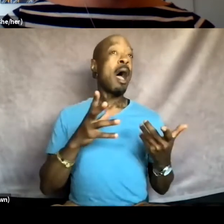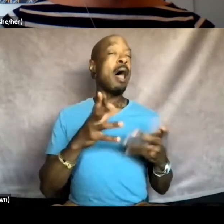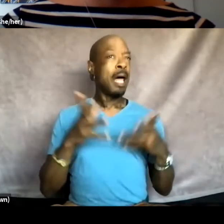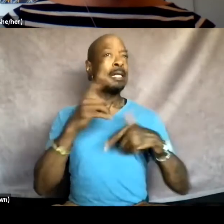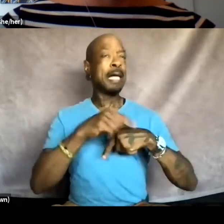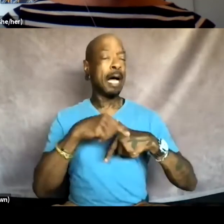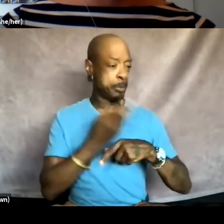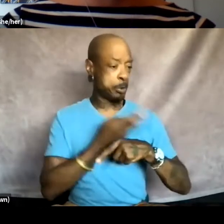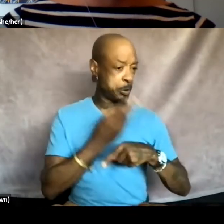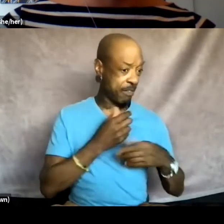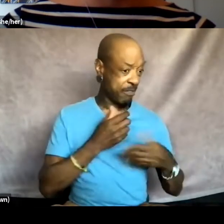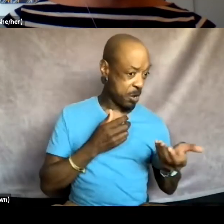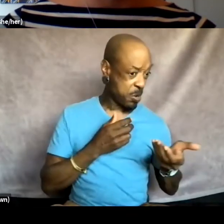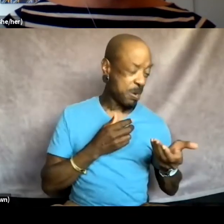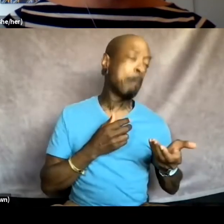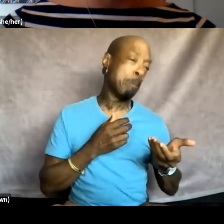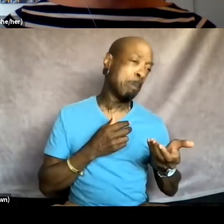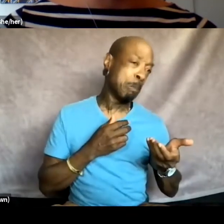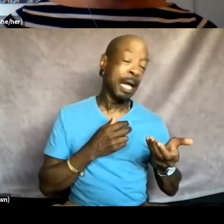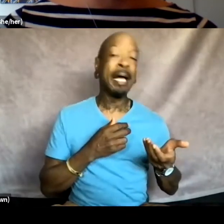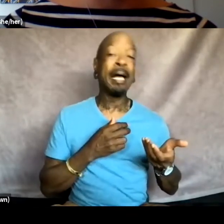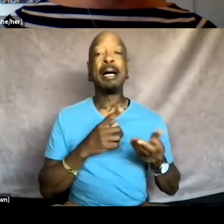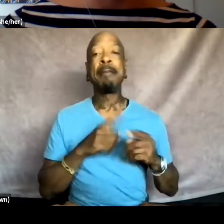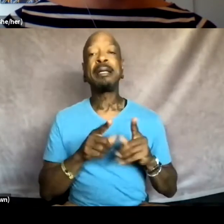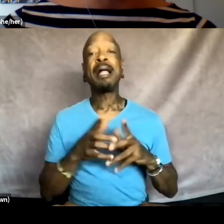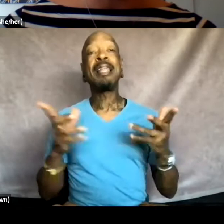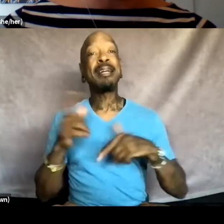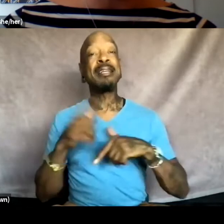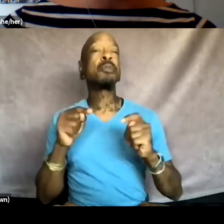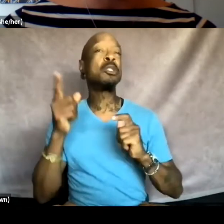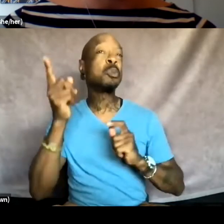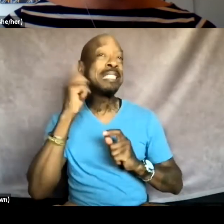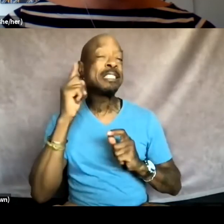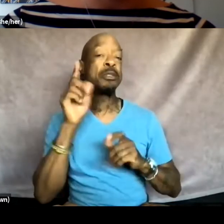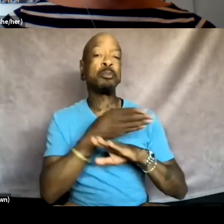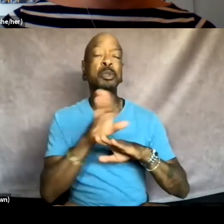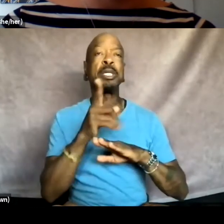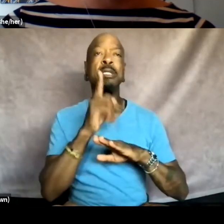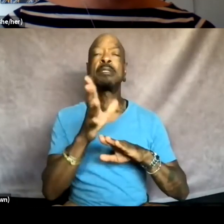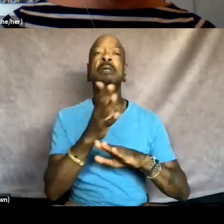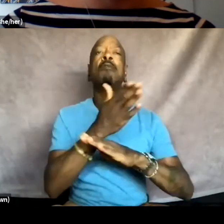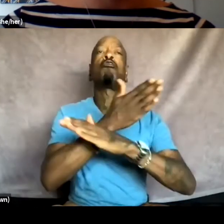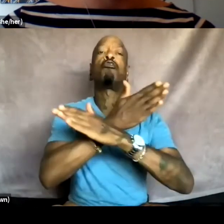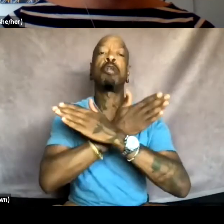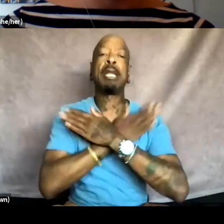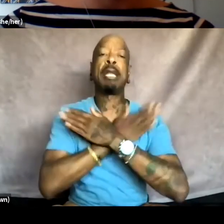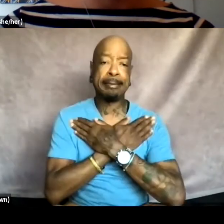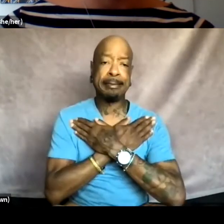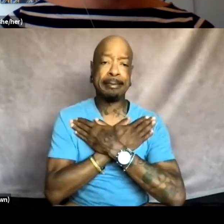Keah Brown: Trying to listen to music and unwind and relax and my favorite thing to